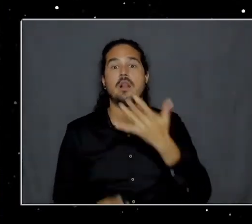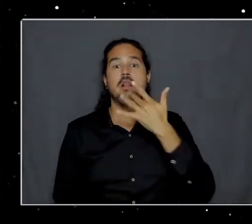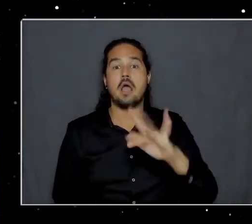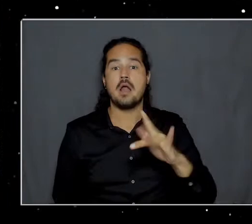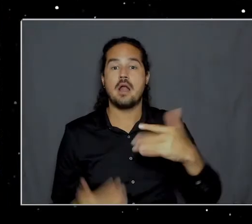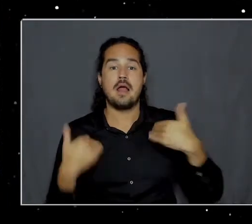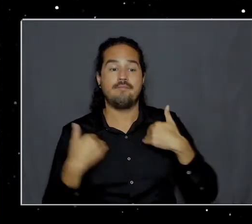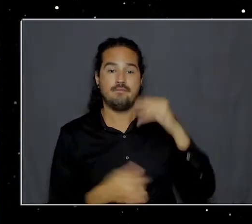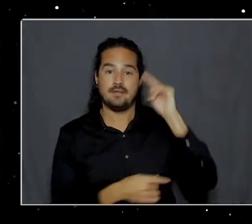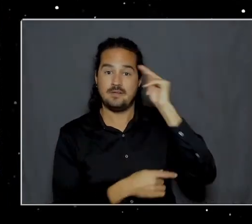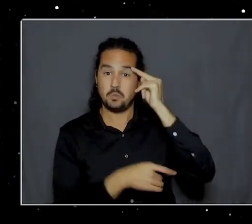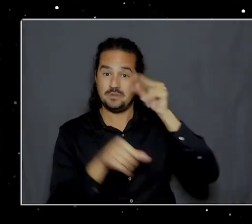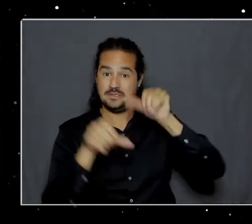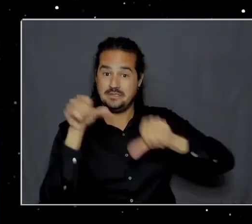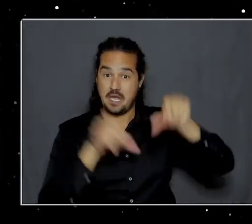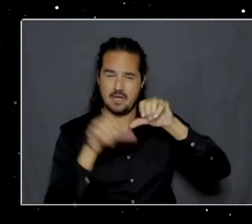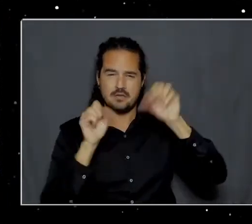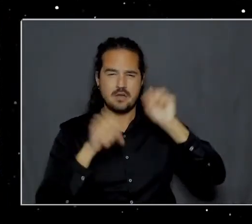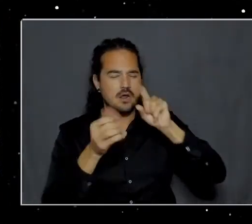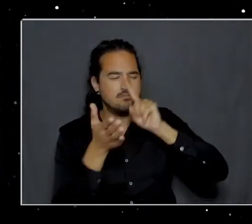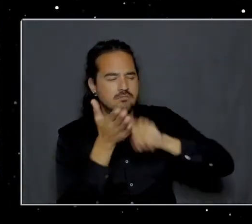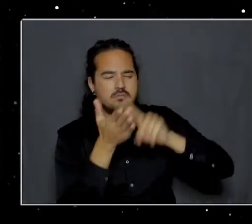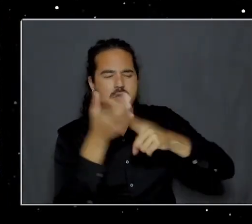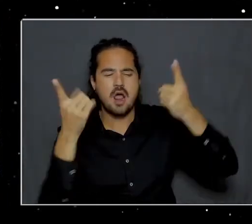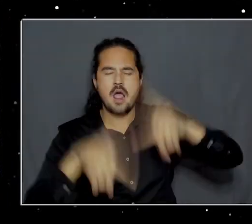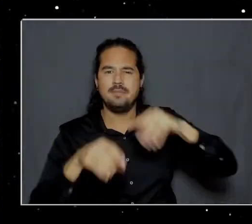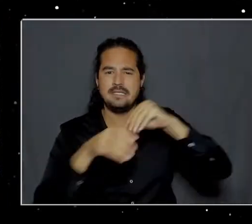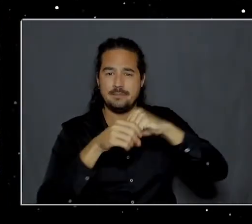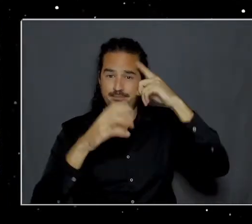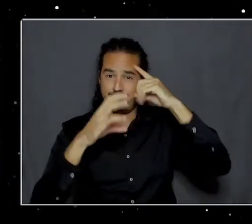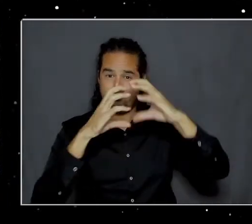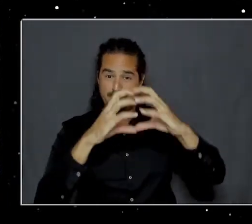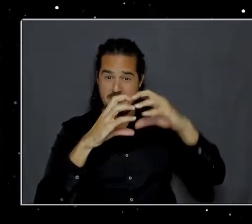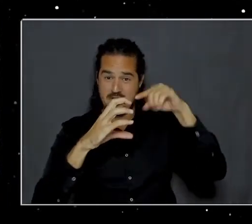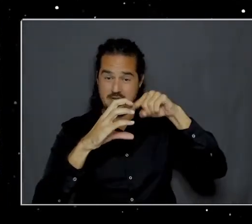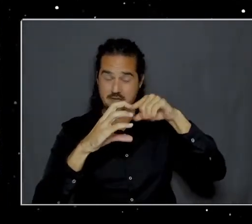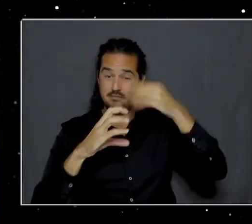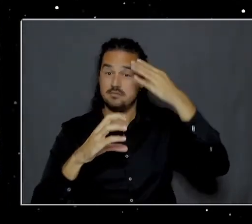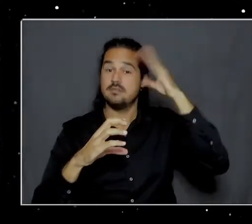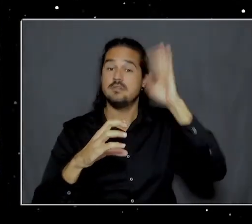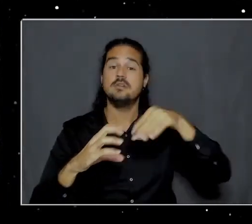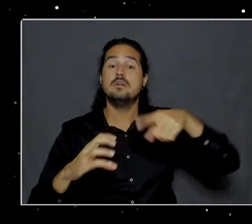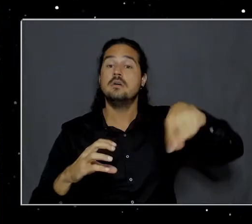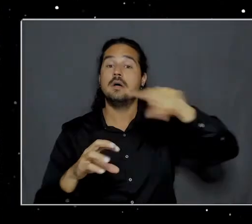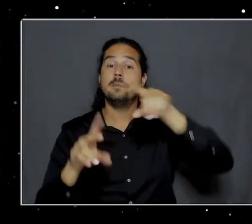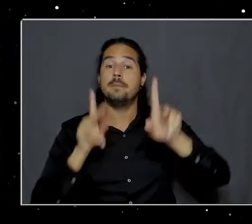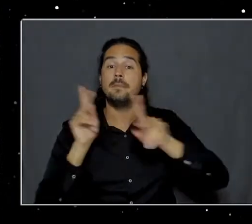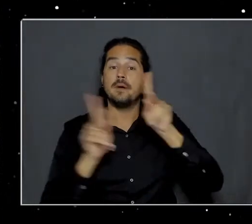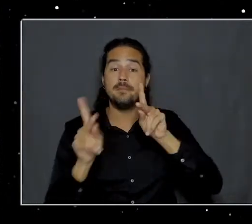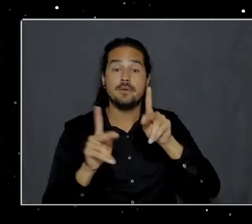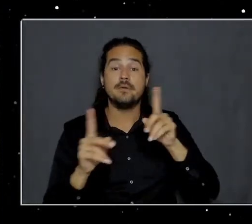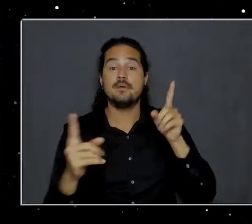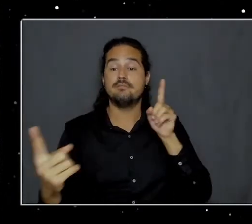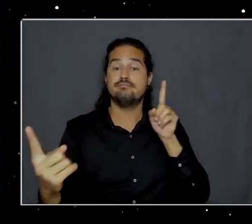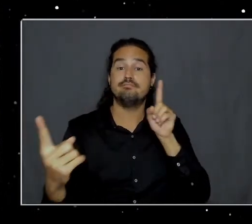WE CAN SEE WHAT'S HAPPENING IN